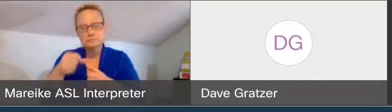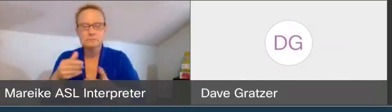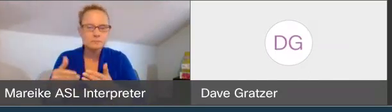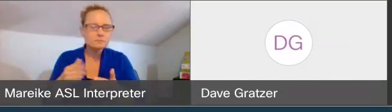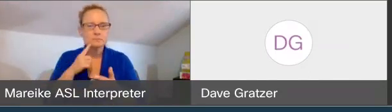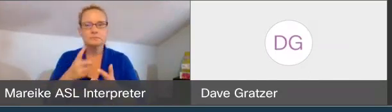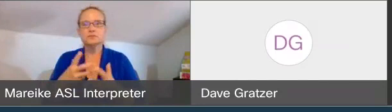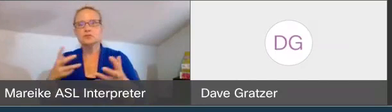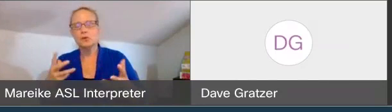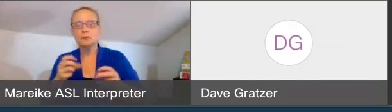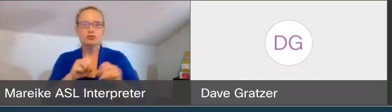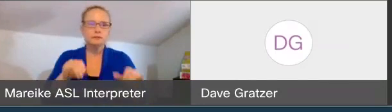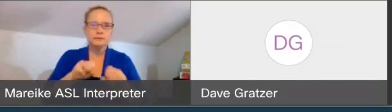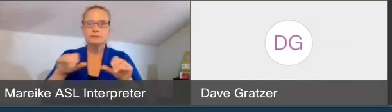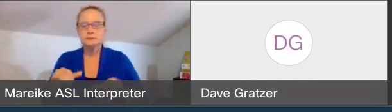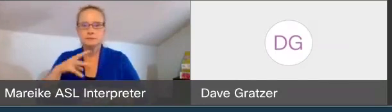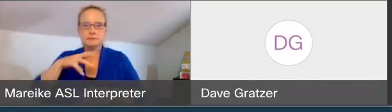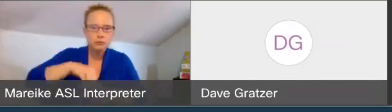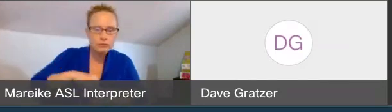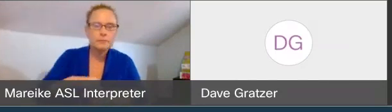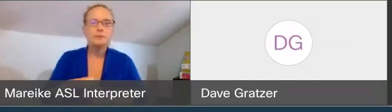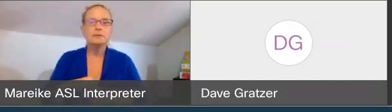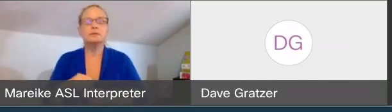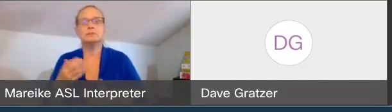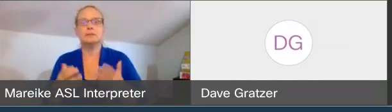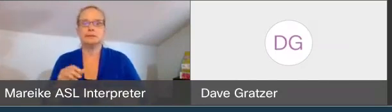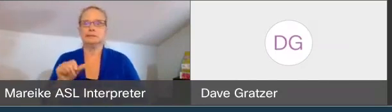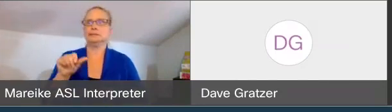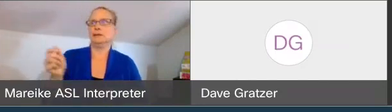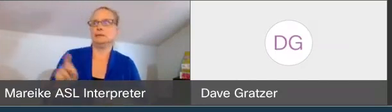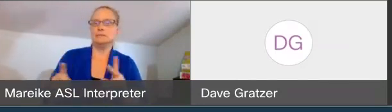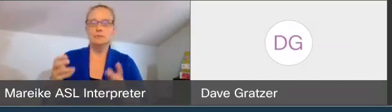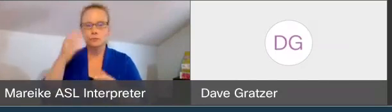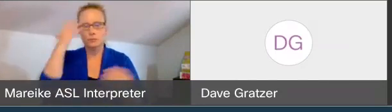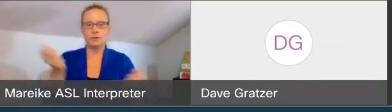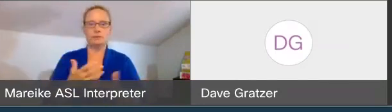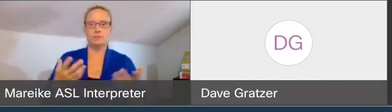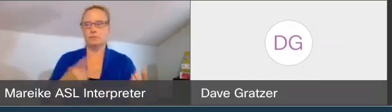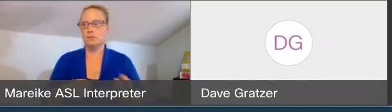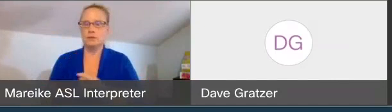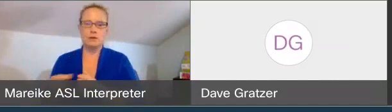systems involvement and maybe 10 people want to know everything that's going on with our clients,